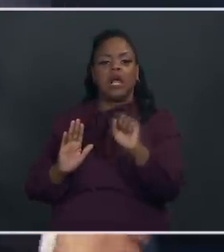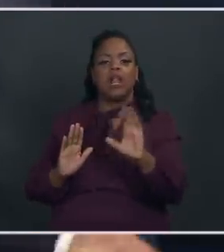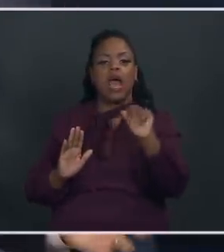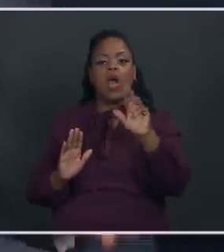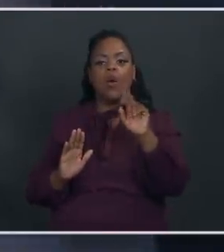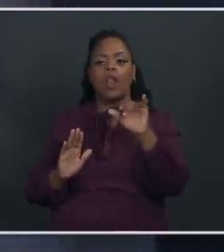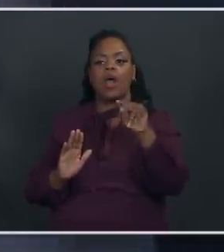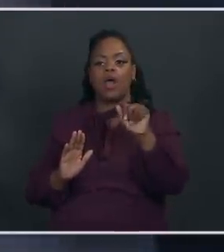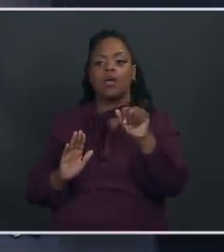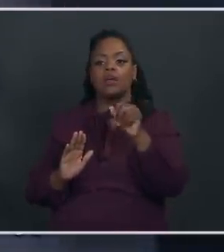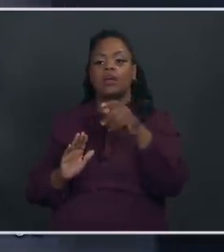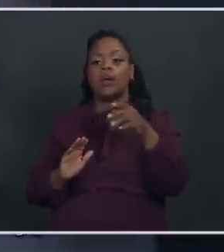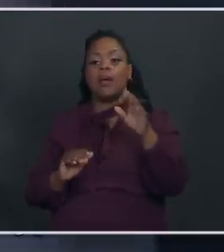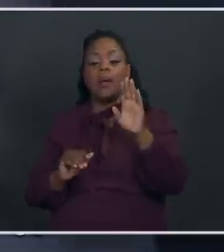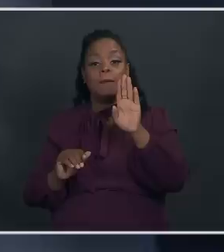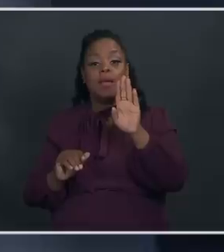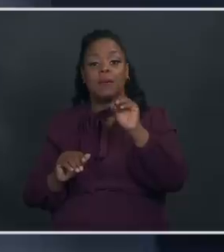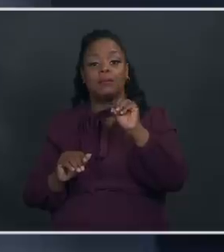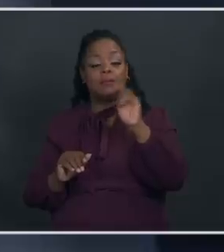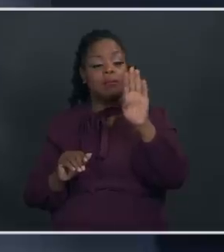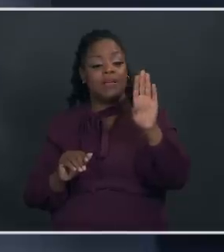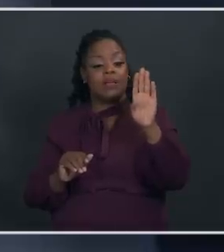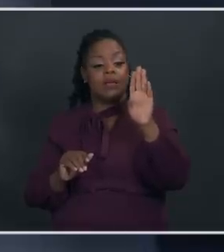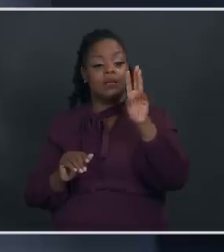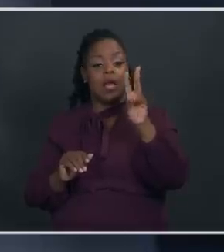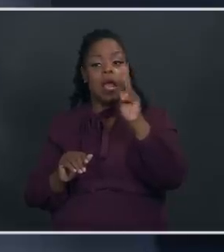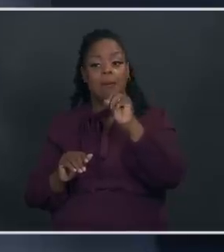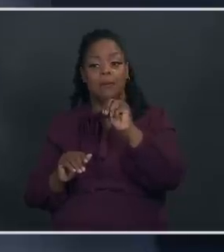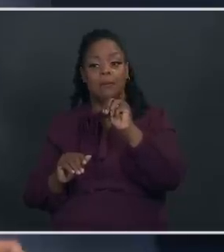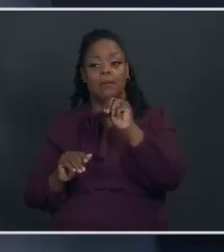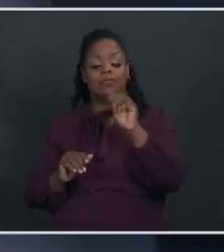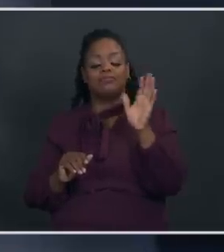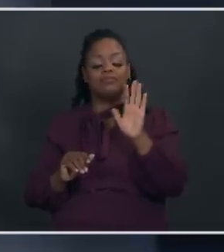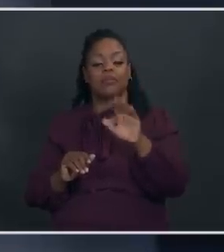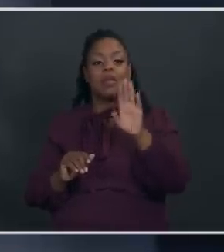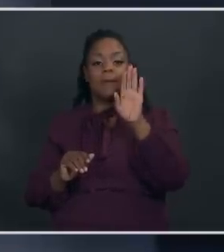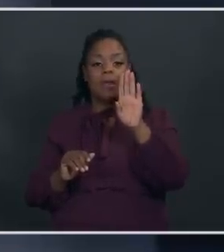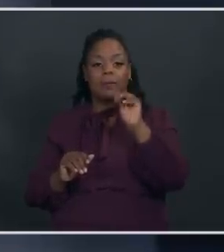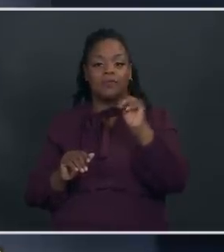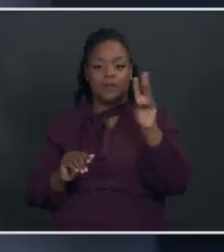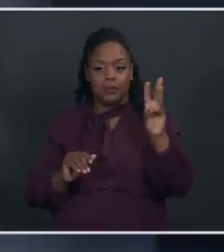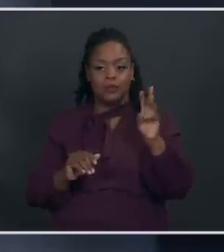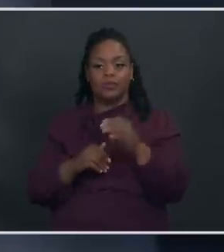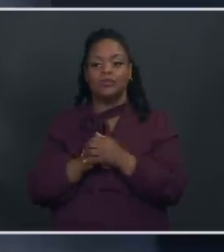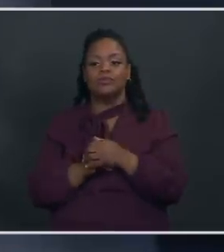can put together a car, but it's electric. So this is not a choice between having jobs,